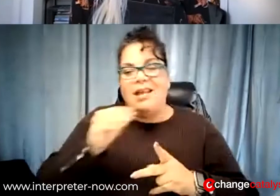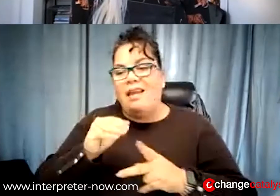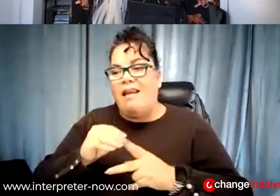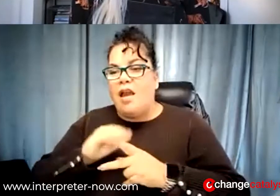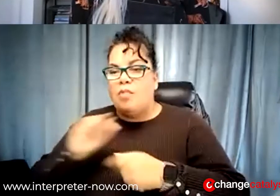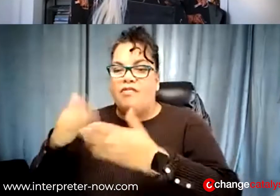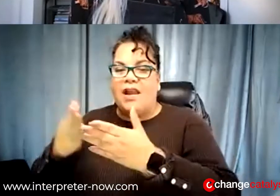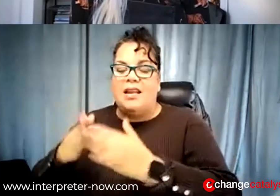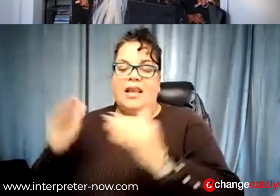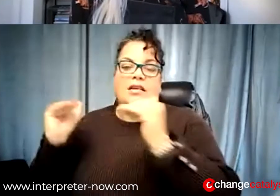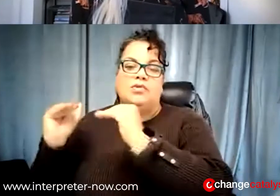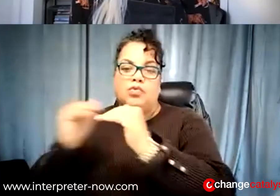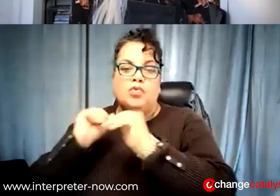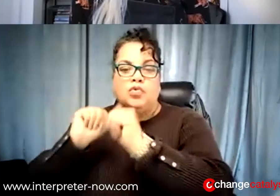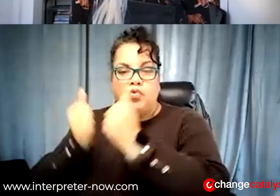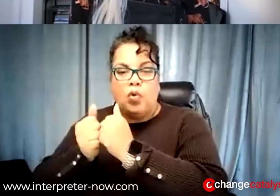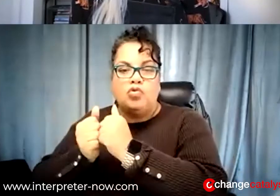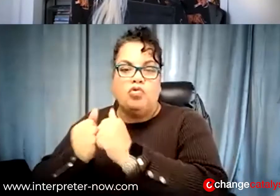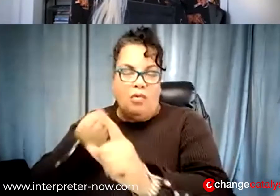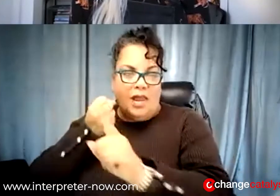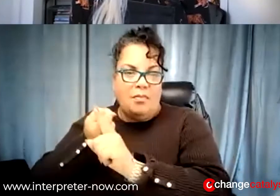social impact is really kind of that sweet spot that drives me.